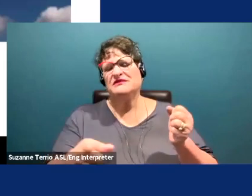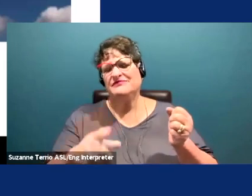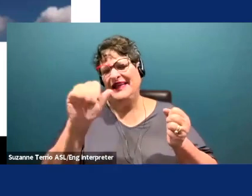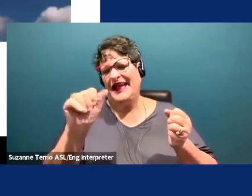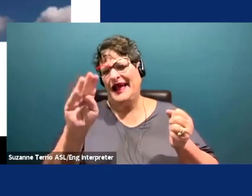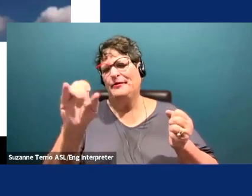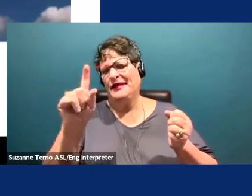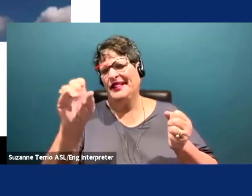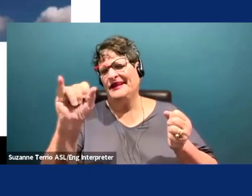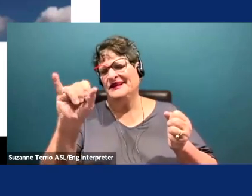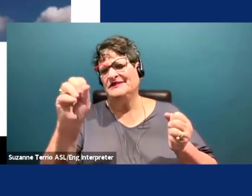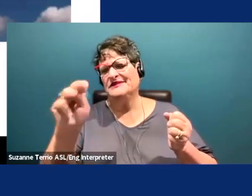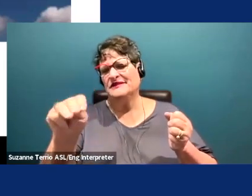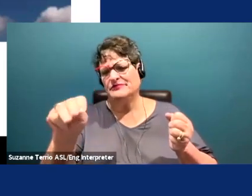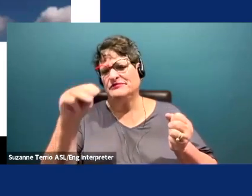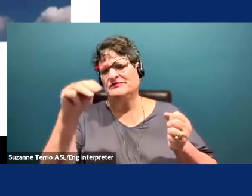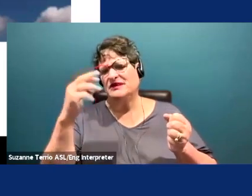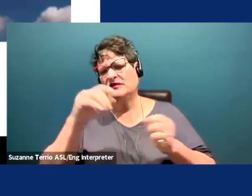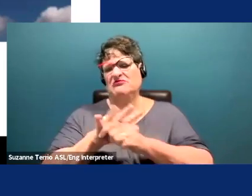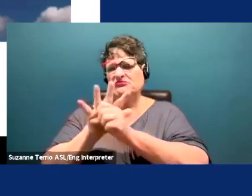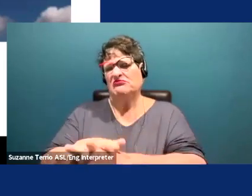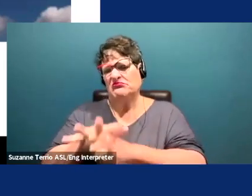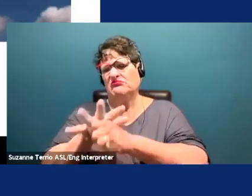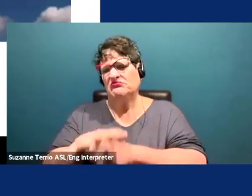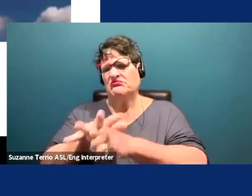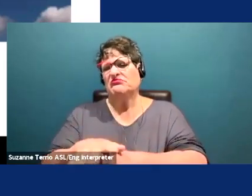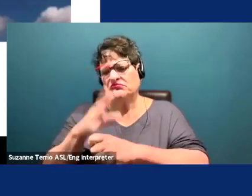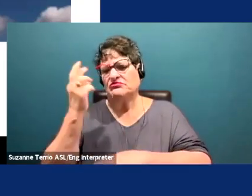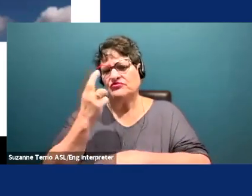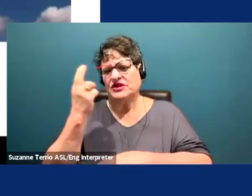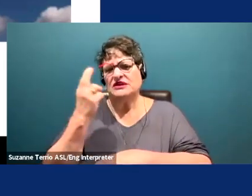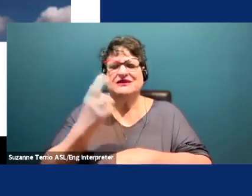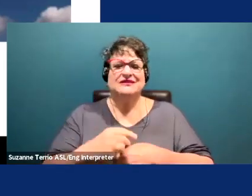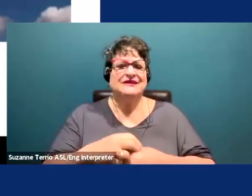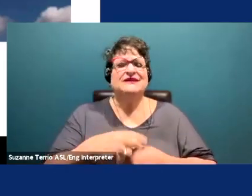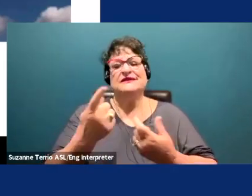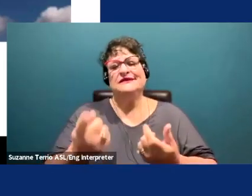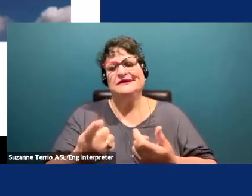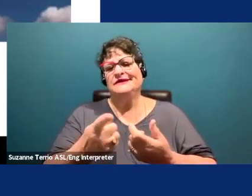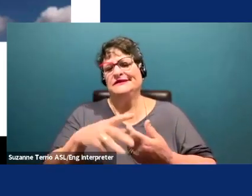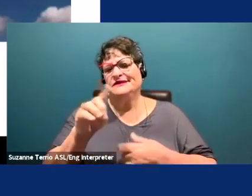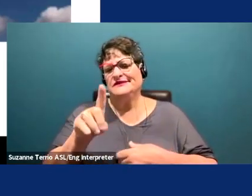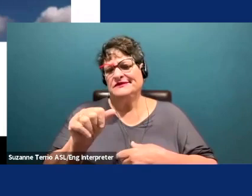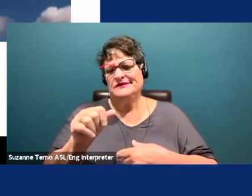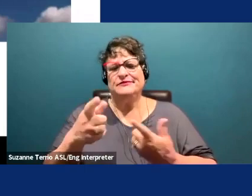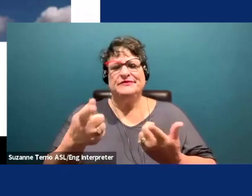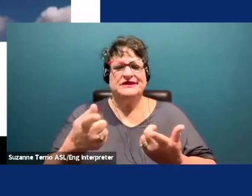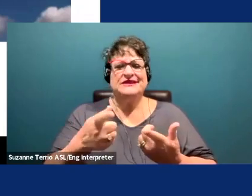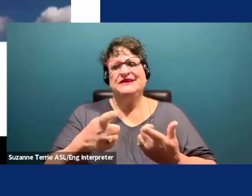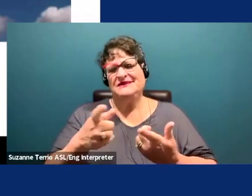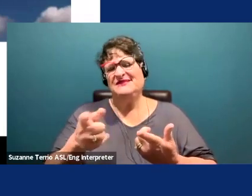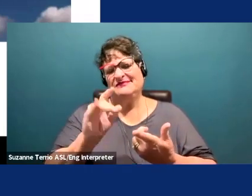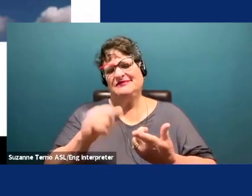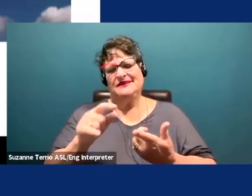which is oftentimes disability is the elephant in the courtroom anyway, and when we have a disability status,